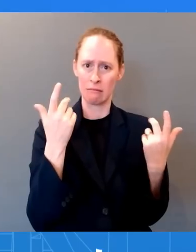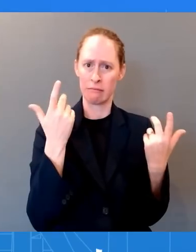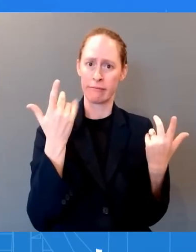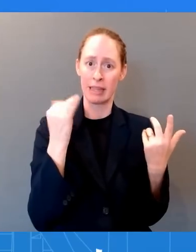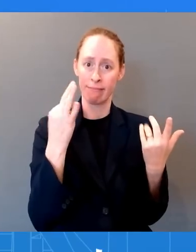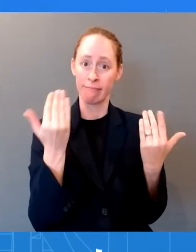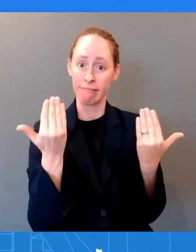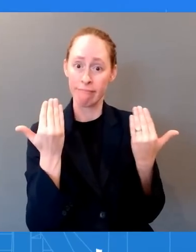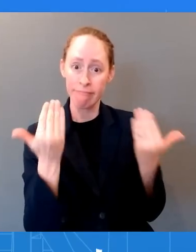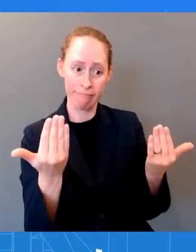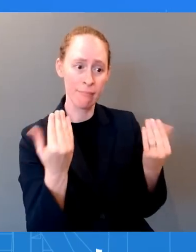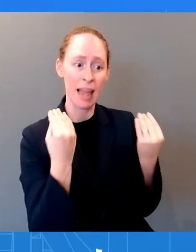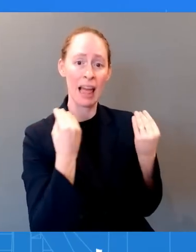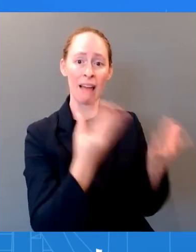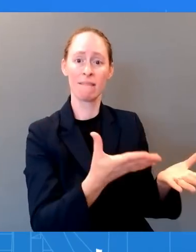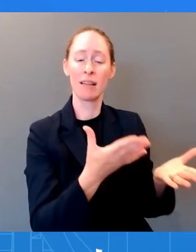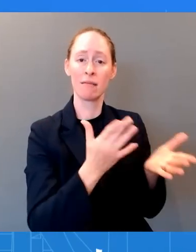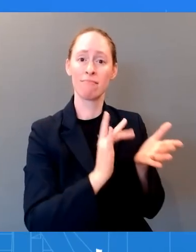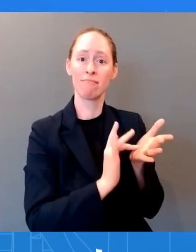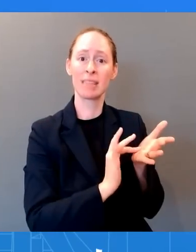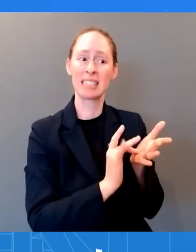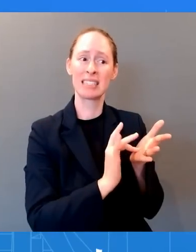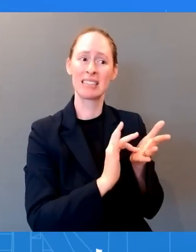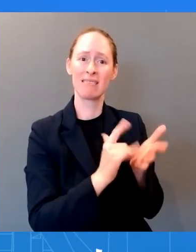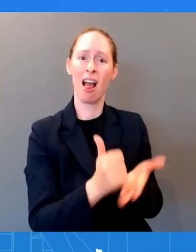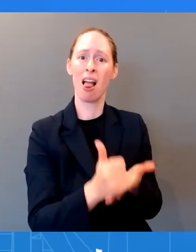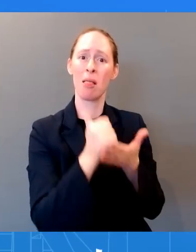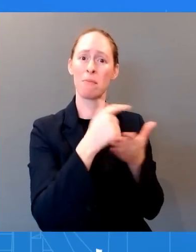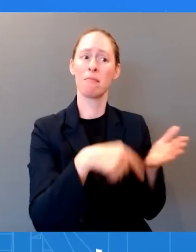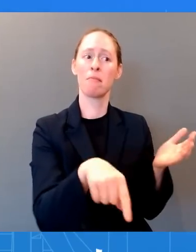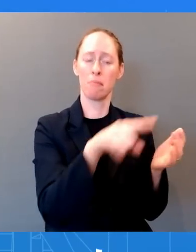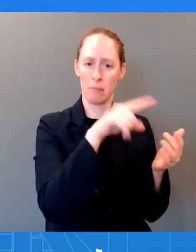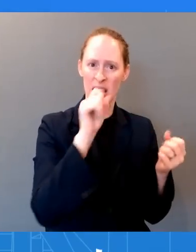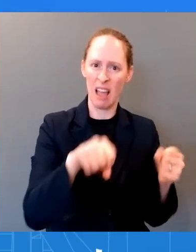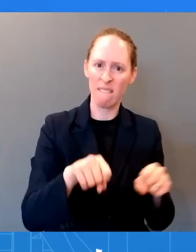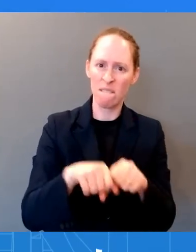that we are acutely aware of, that certainly that we are a monitoring.